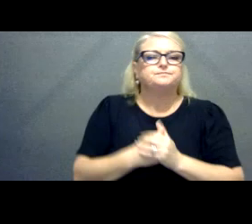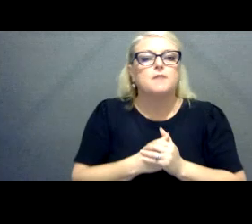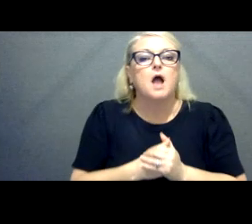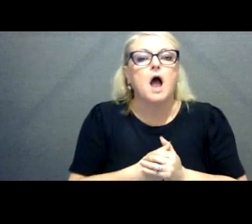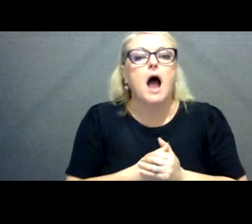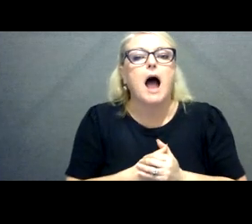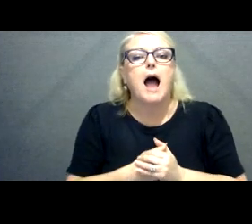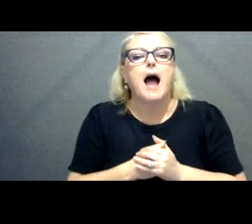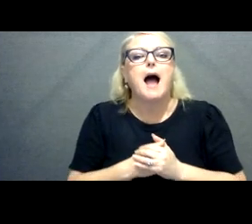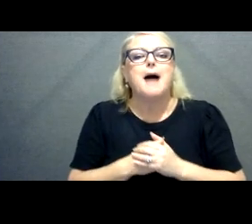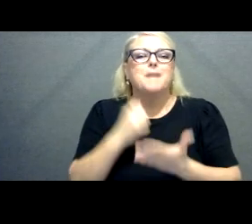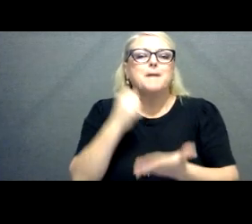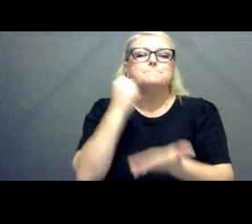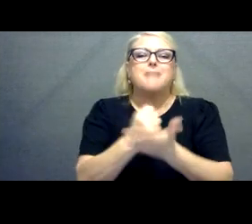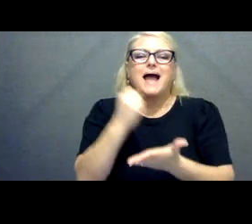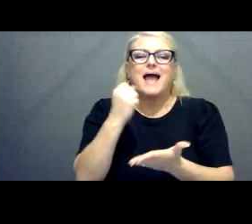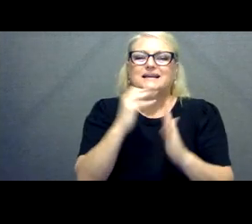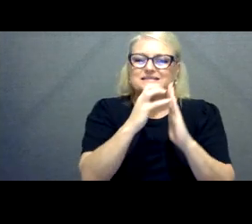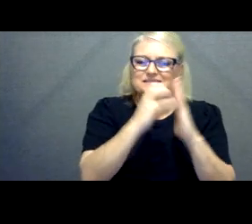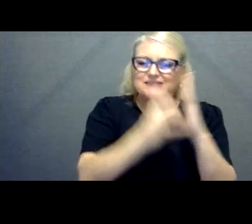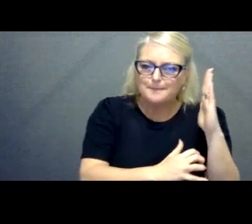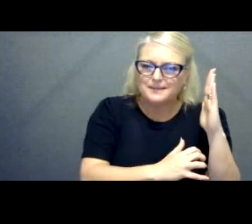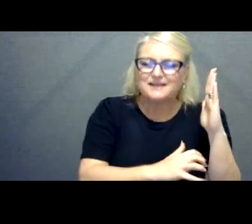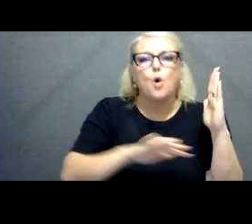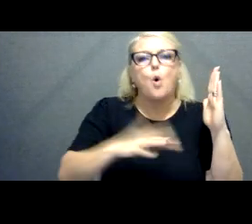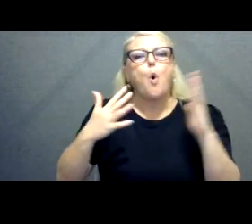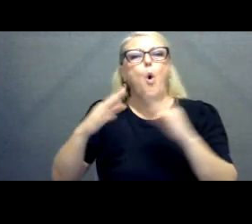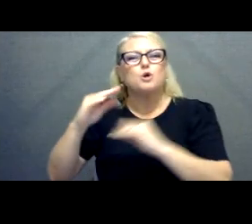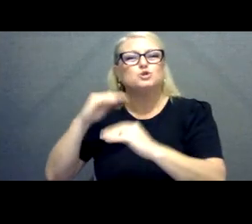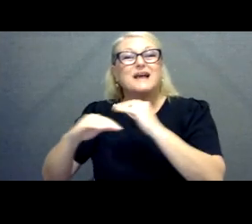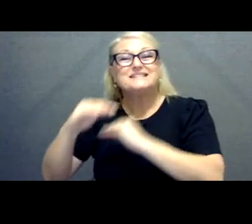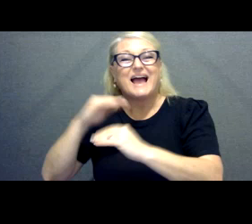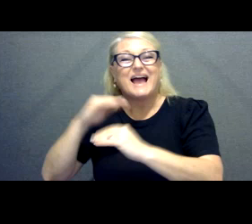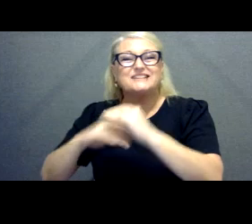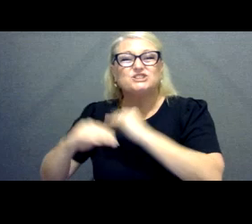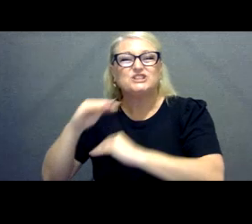lists um that's a common one when you see when the client sends through their transaction list